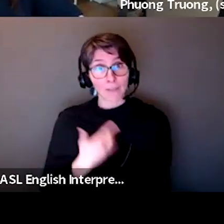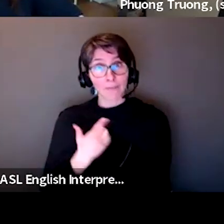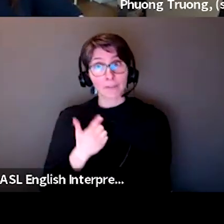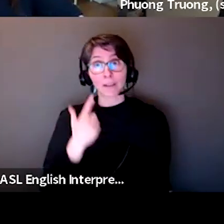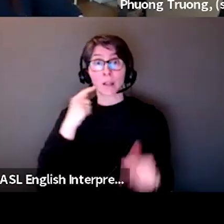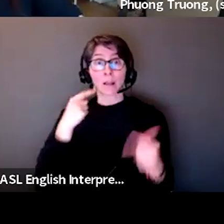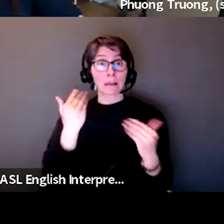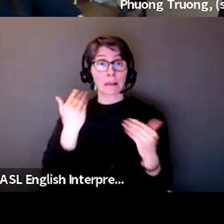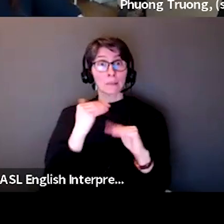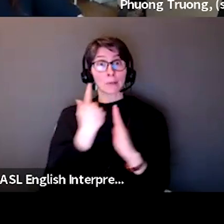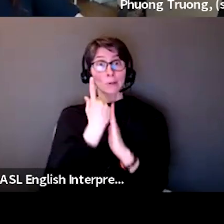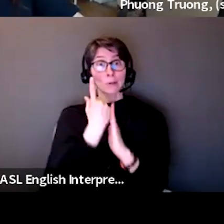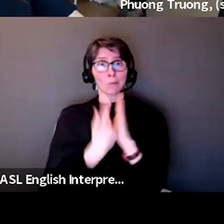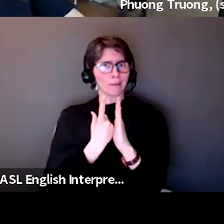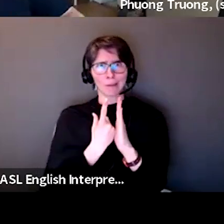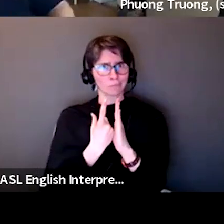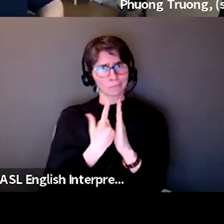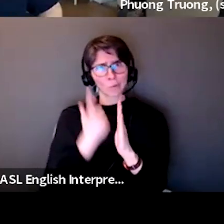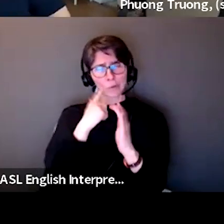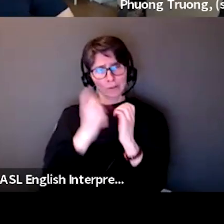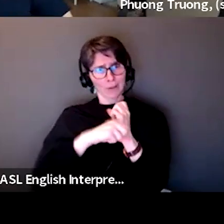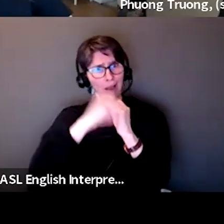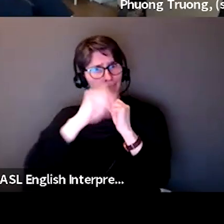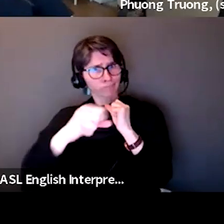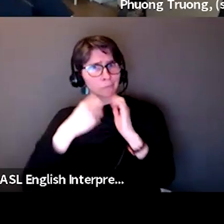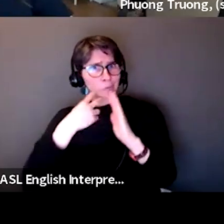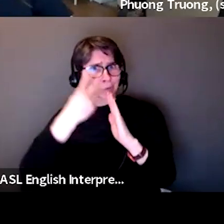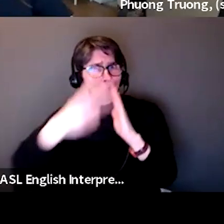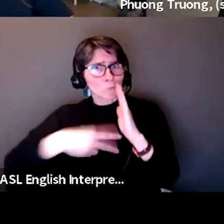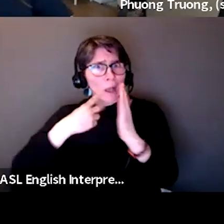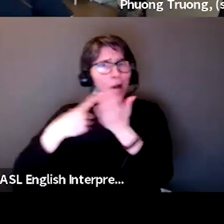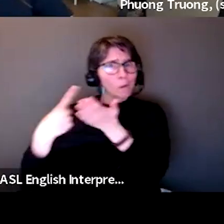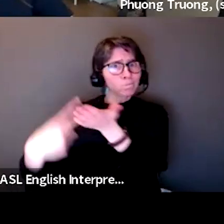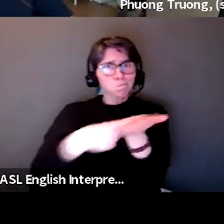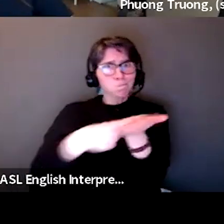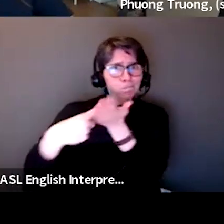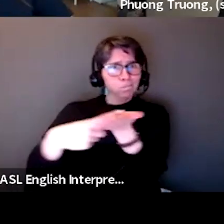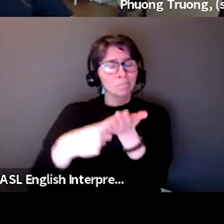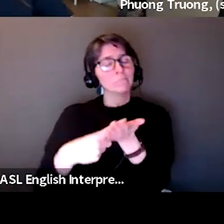two hours, parsing out some of that stuff. It's phenomenal. So, thank you